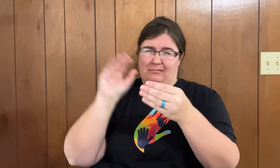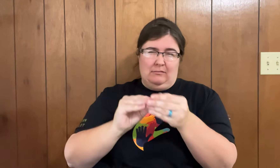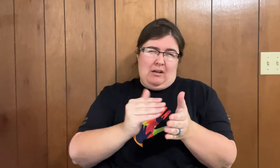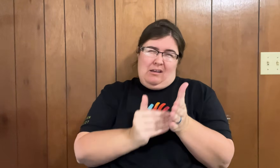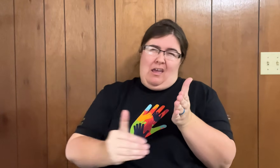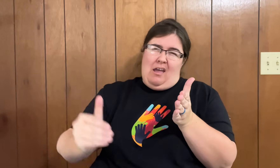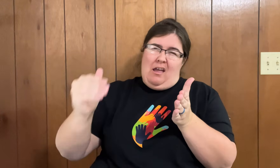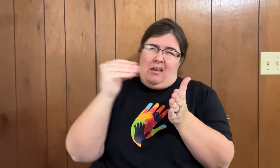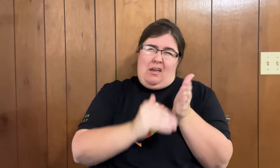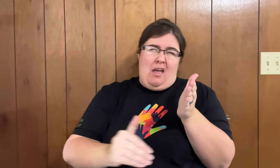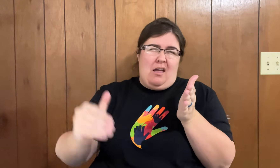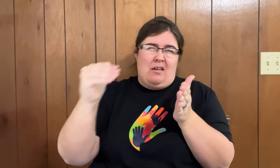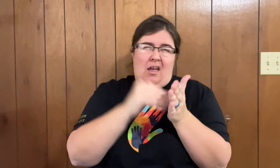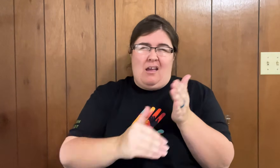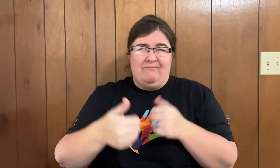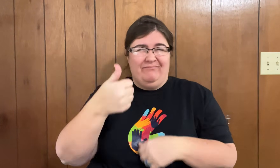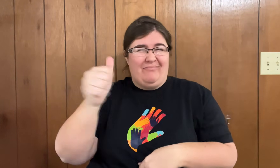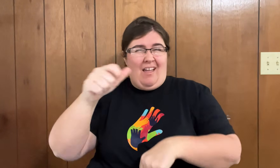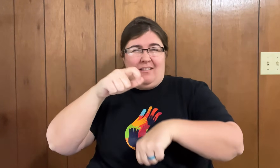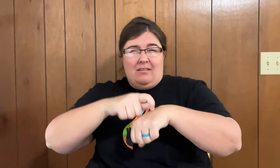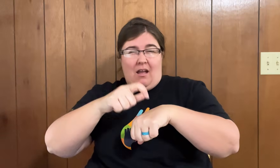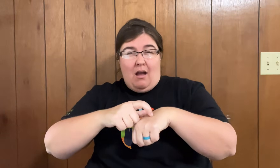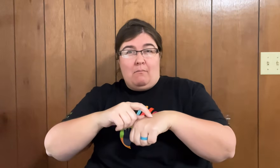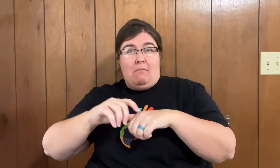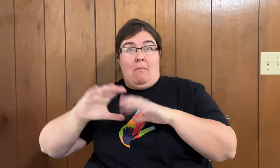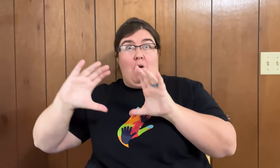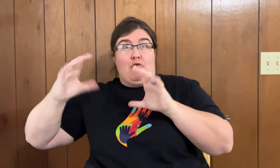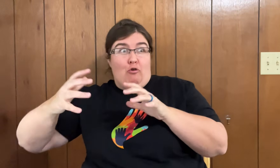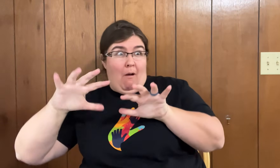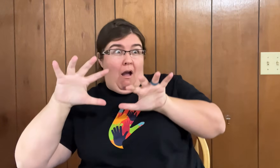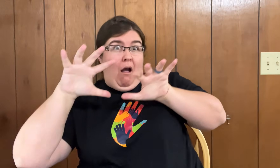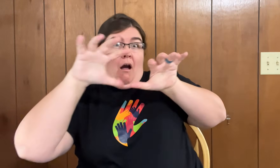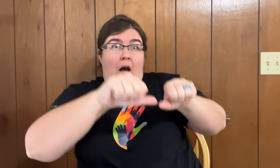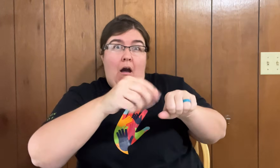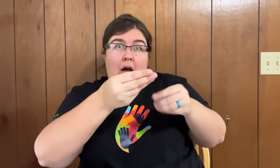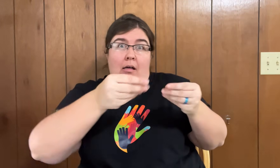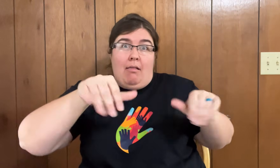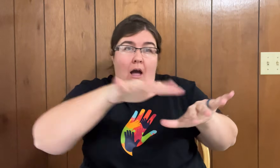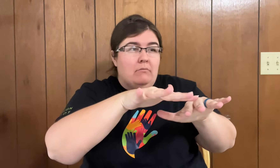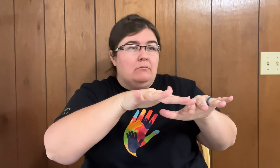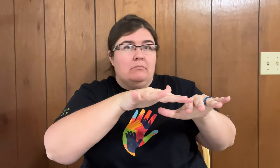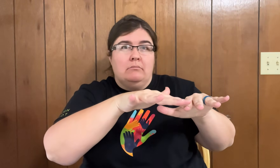through all of time, throughout history again and again. Any time one group has conquered another